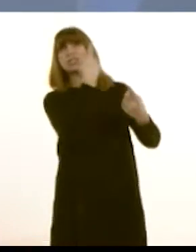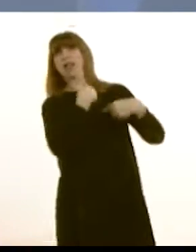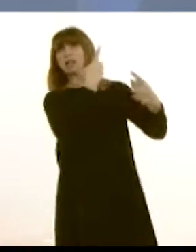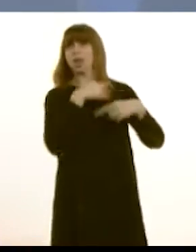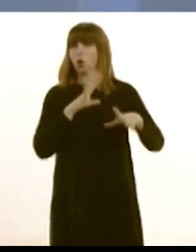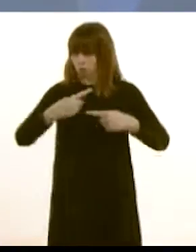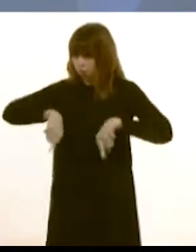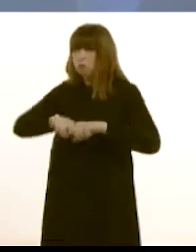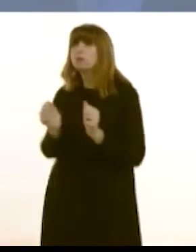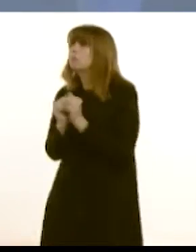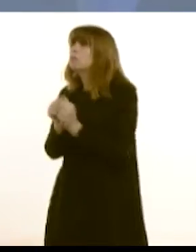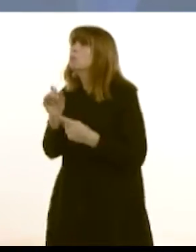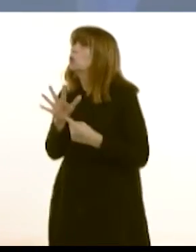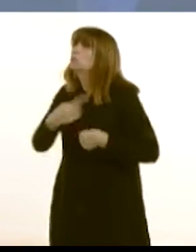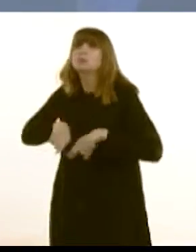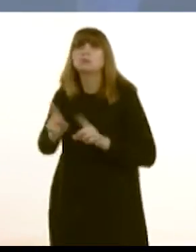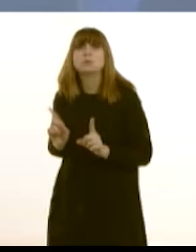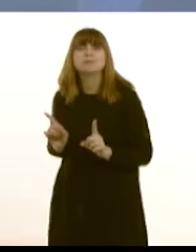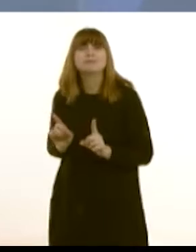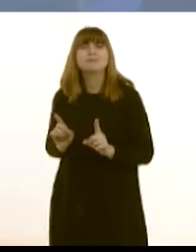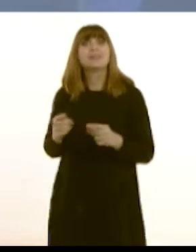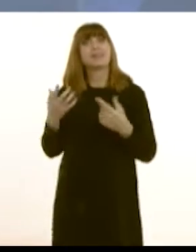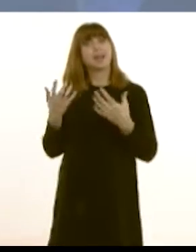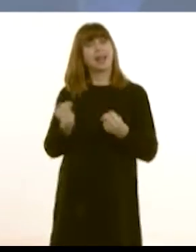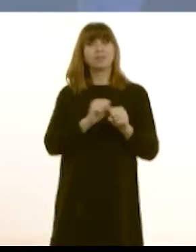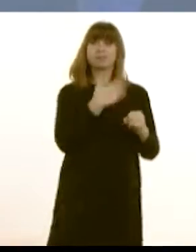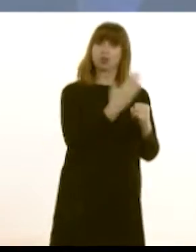With the new BID in Neath, and of course the establishment of a BID steering group in Bridgend,